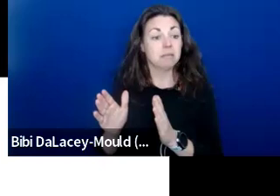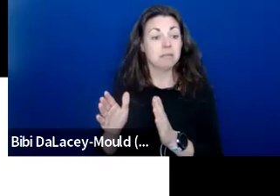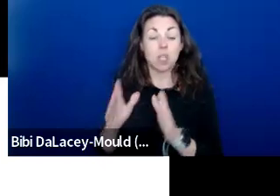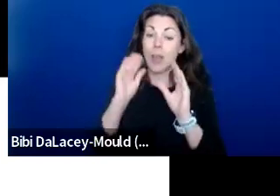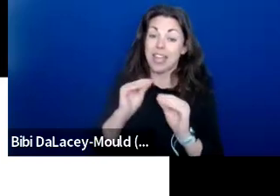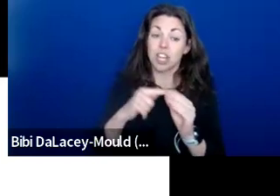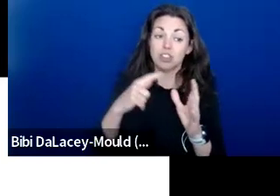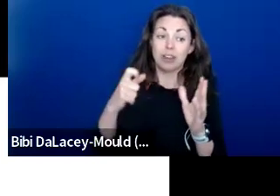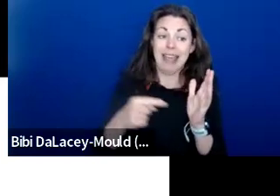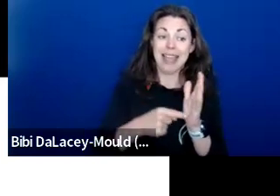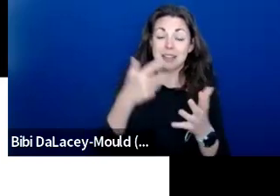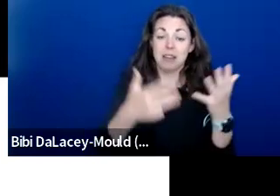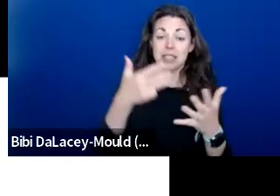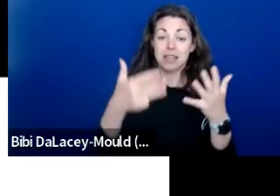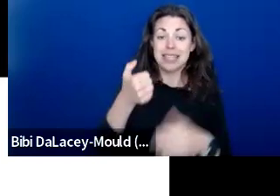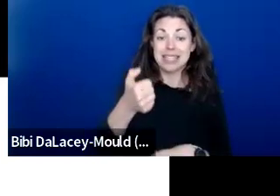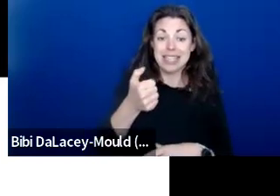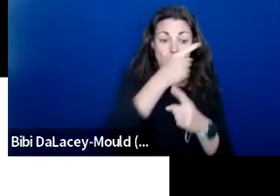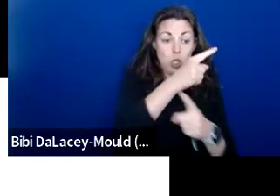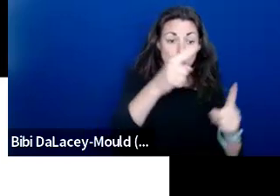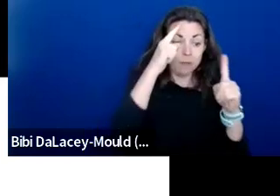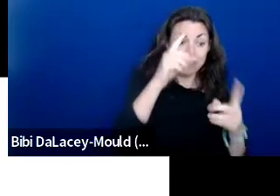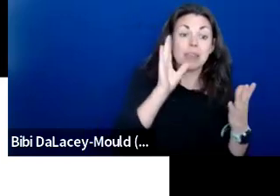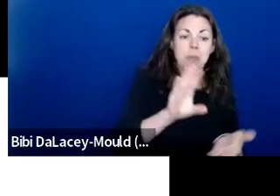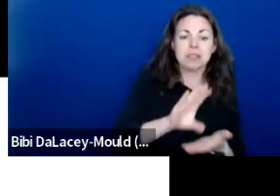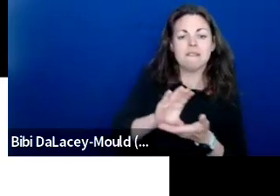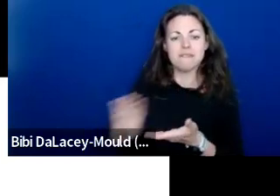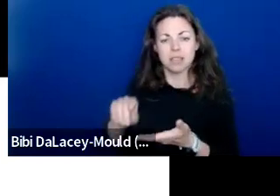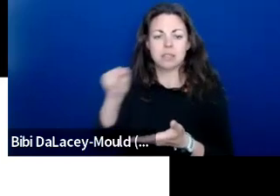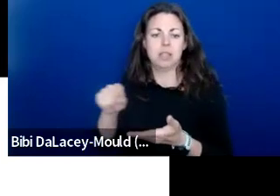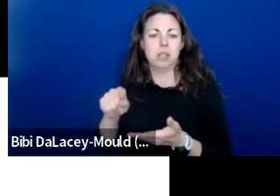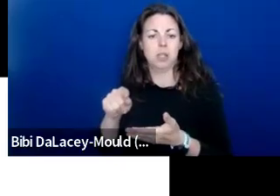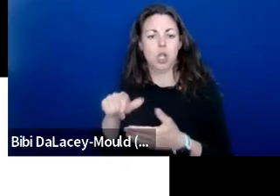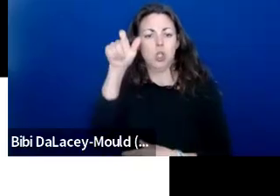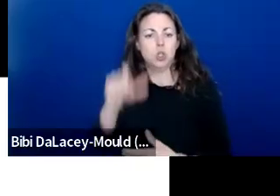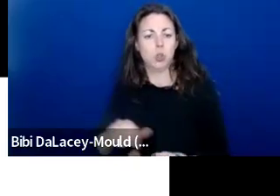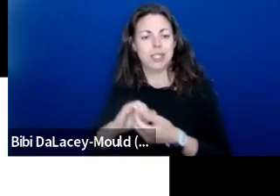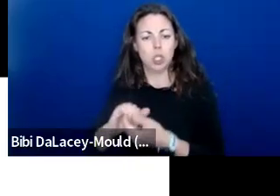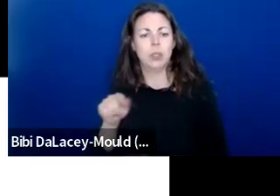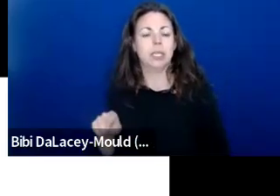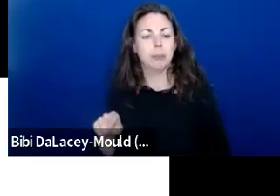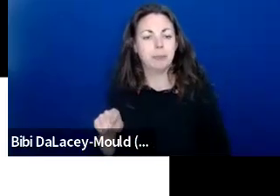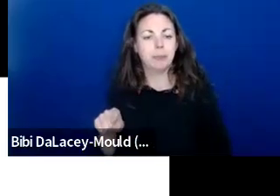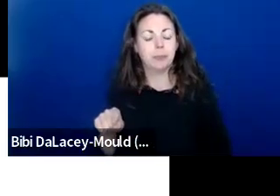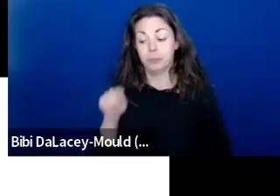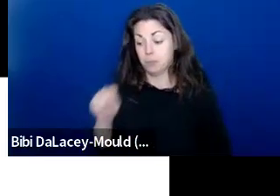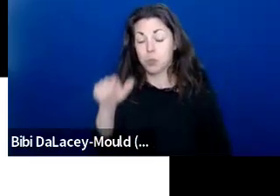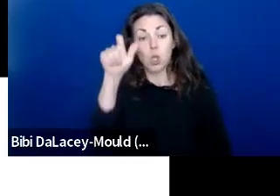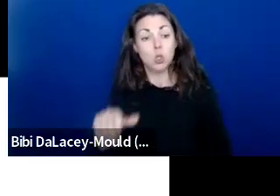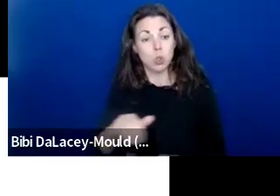for each university to fund the existence of a student union. And these student unions are, being charities in